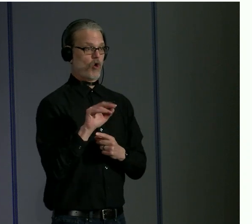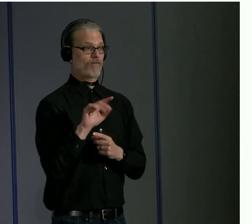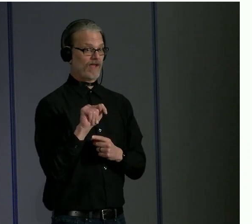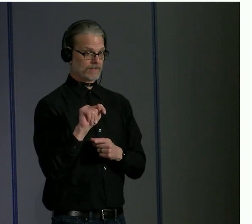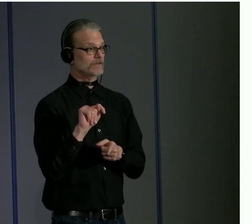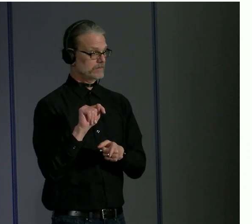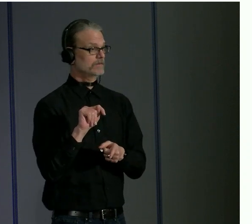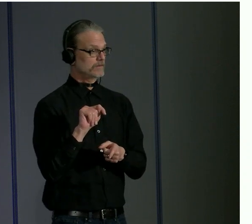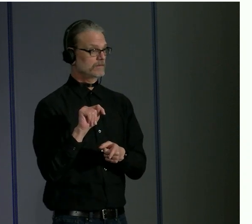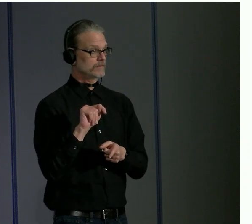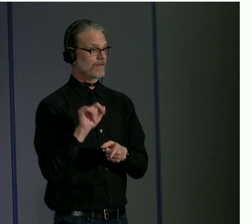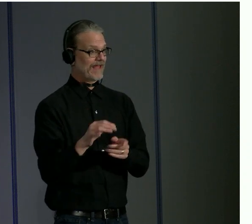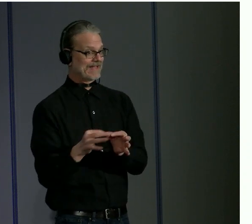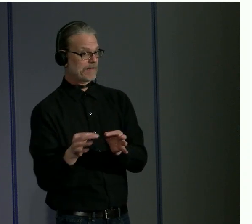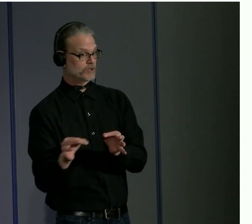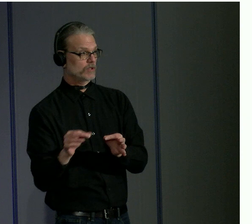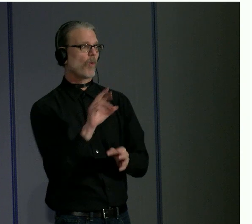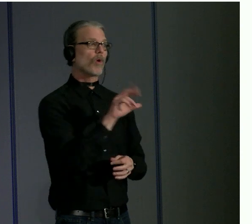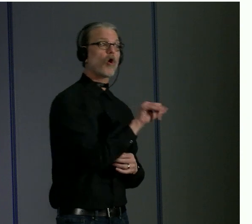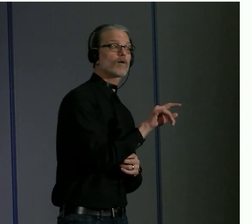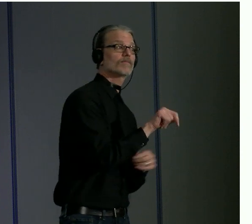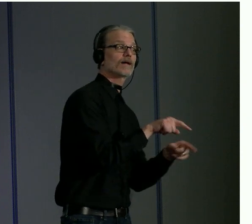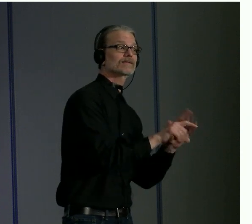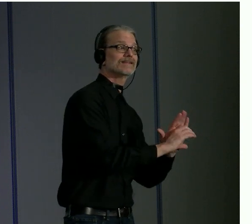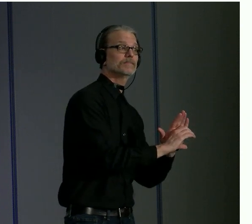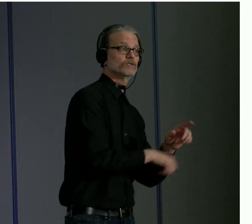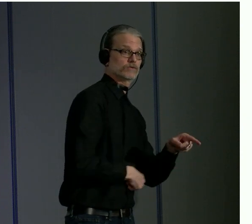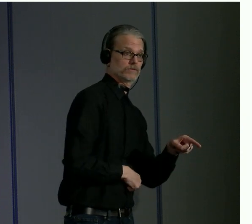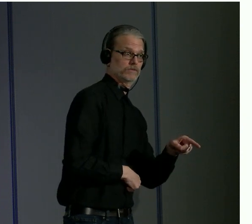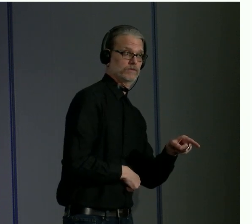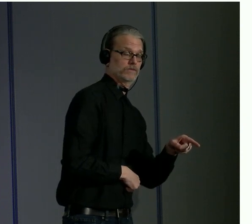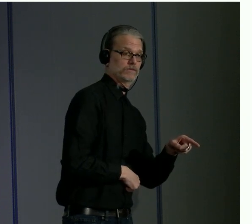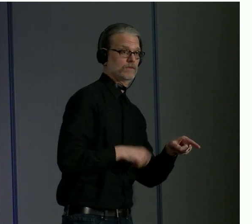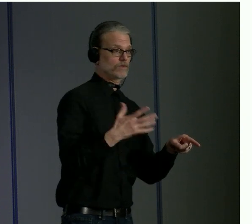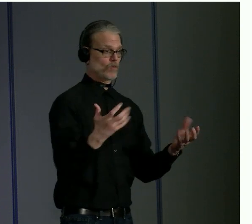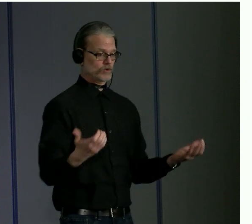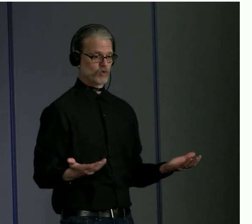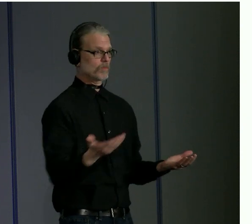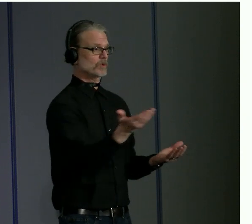or you can artifact the image. You only want to present them with the one piece of information